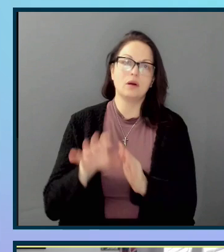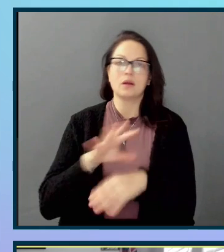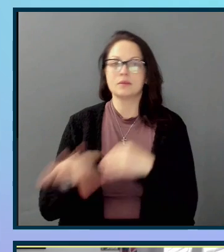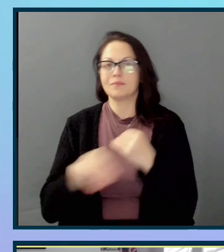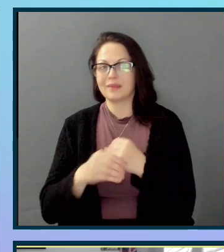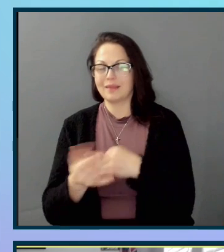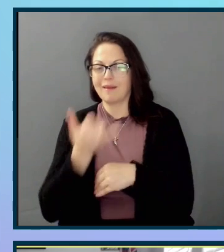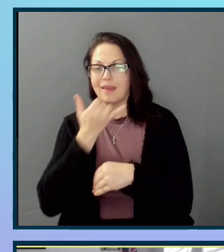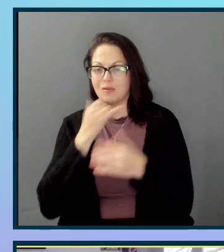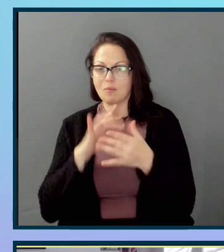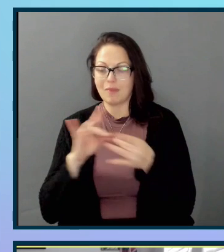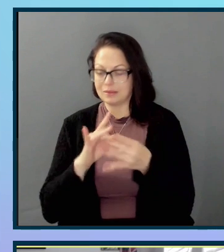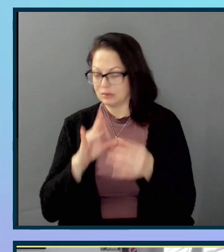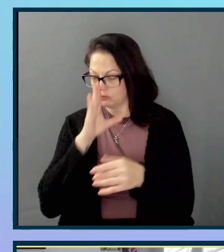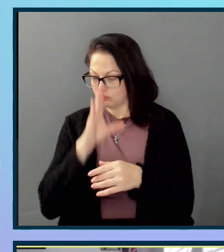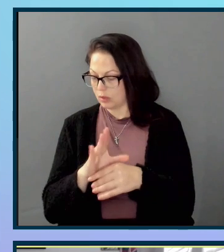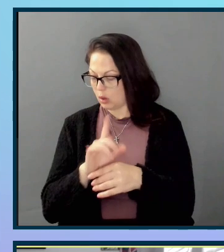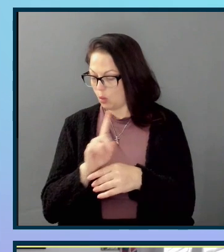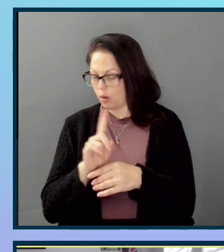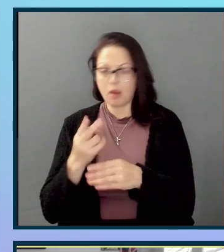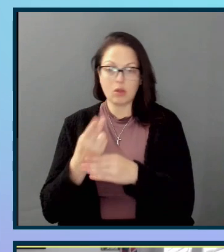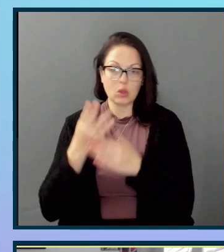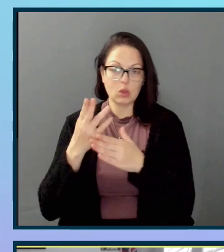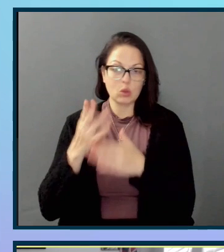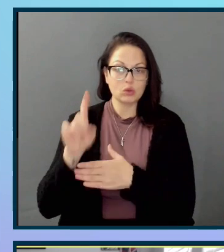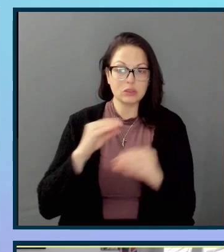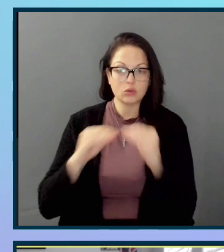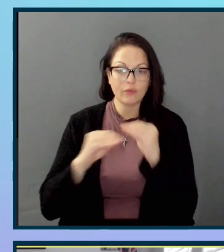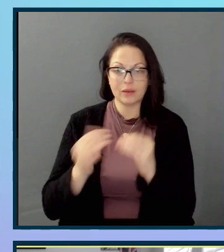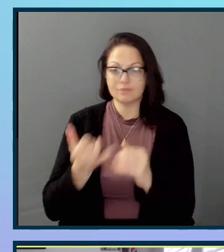directly where the user needs to fix an error can be really helpful.